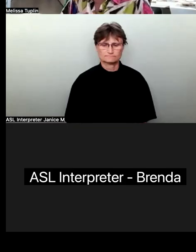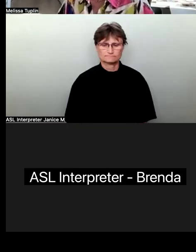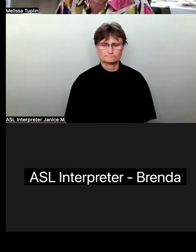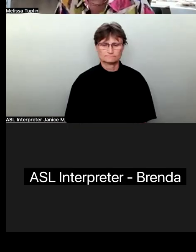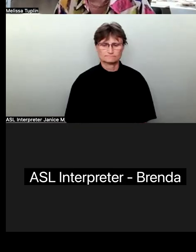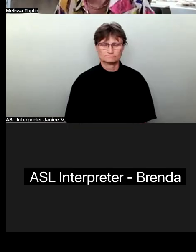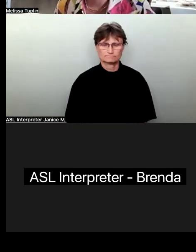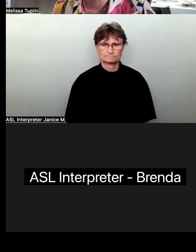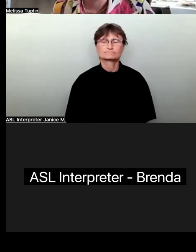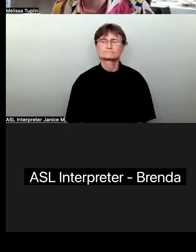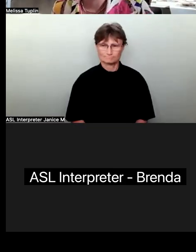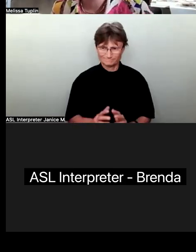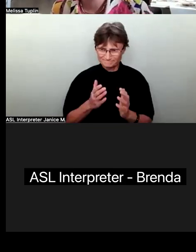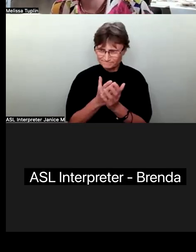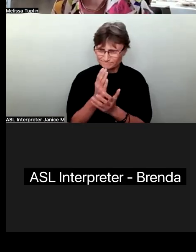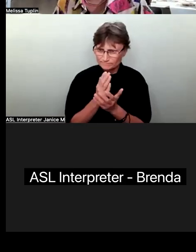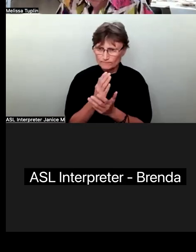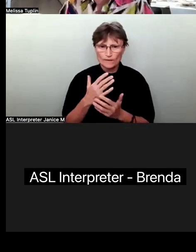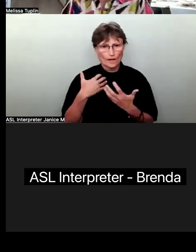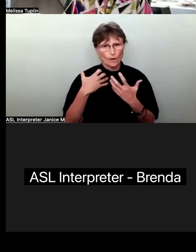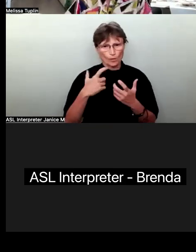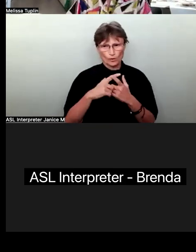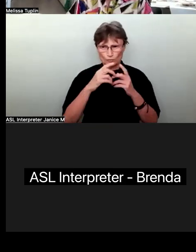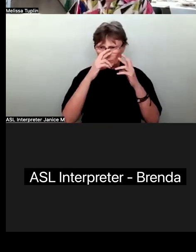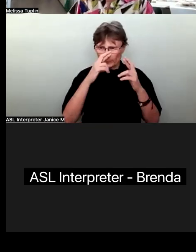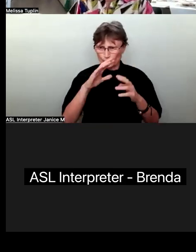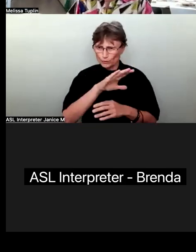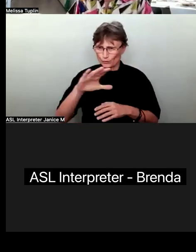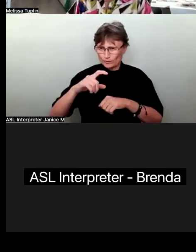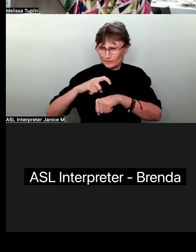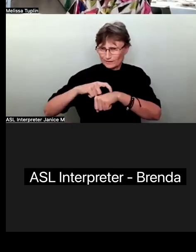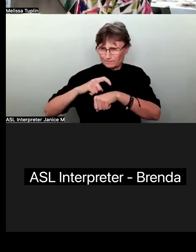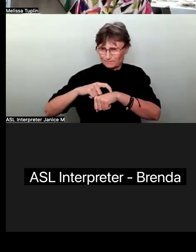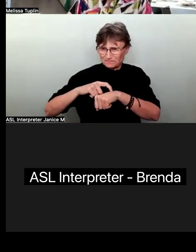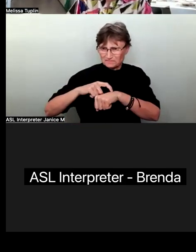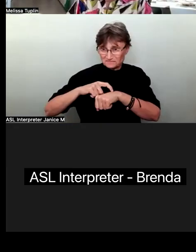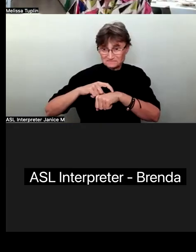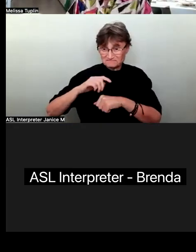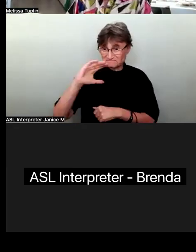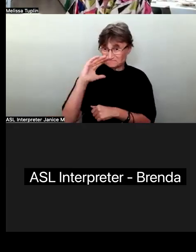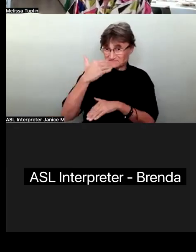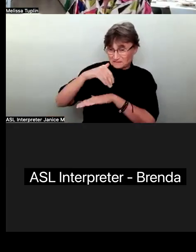All right. Well, I want to honour everyone's time on what looks like a beautiful evening.